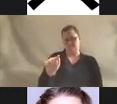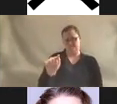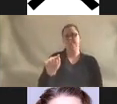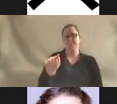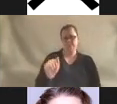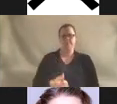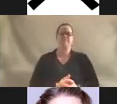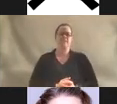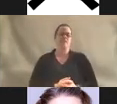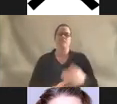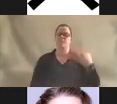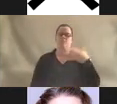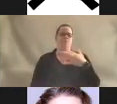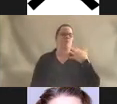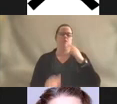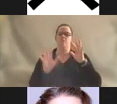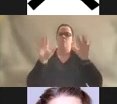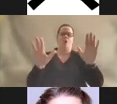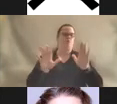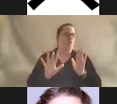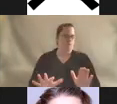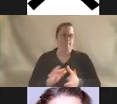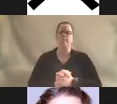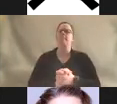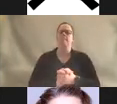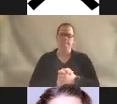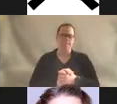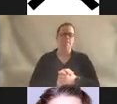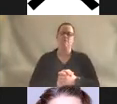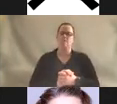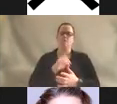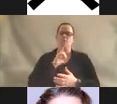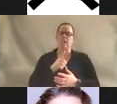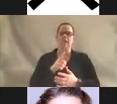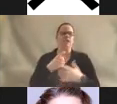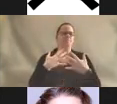It is remarkable and it's so encouraging to me,